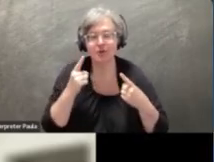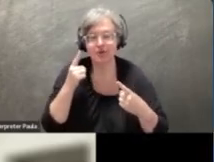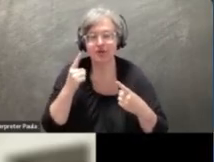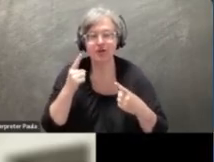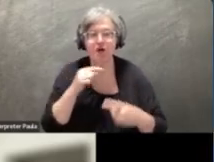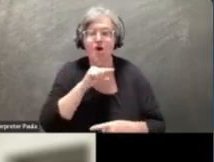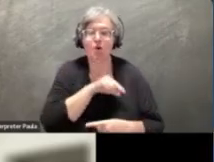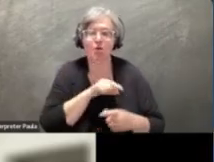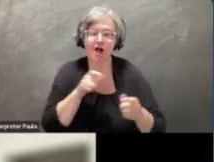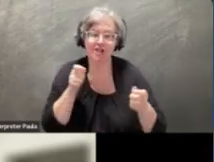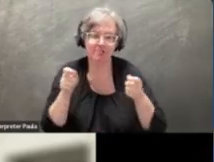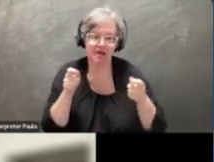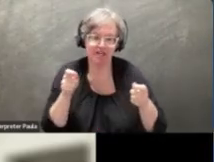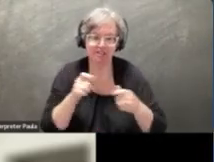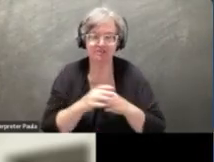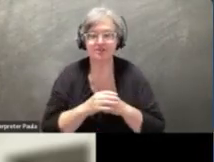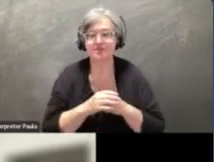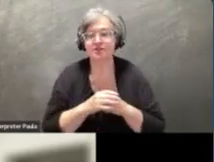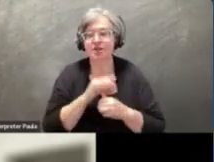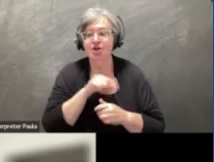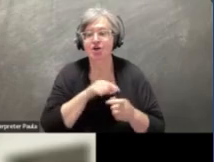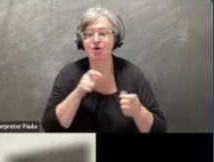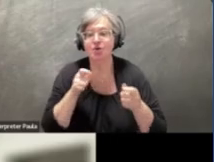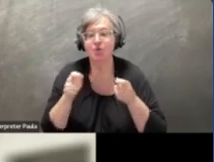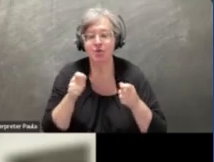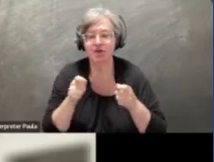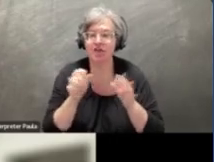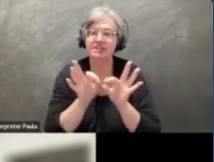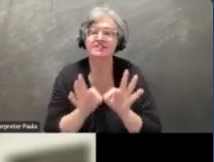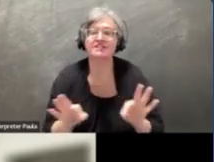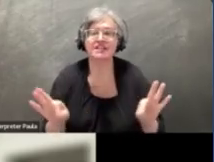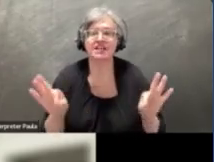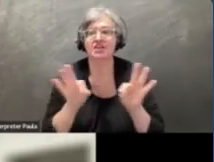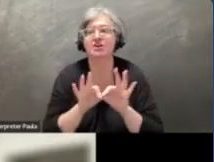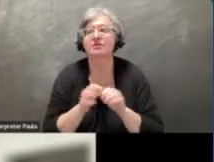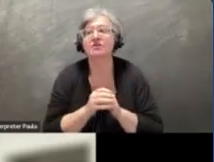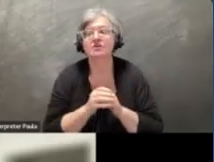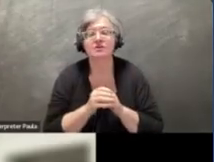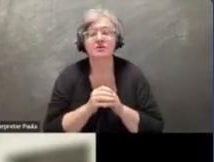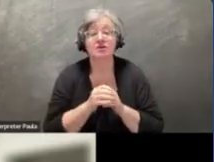management. Quality management is key. And where those are who are engaged in quality